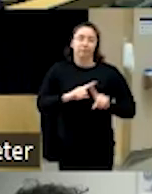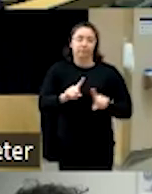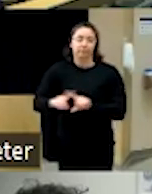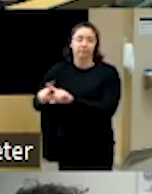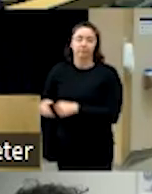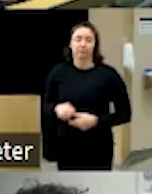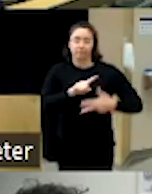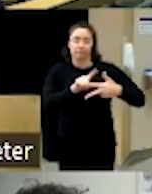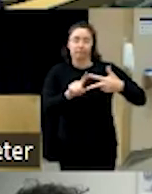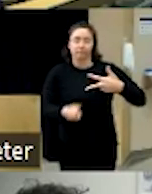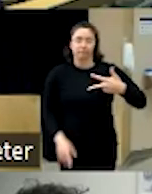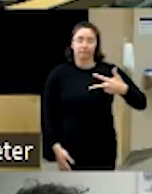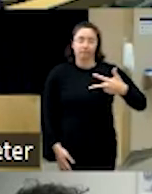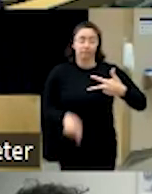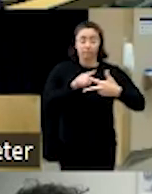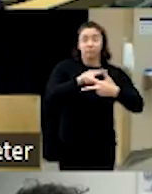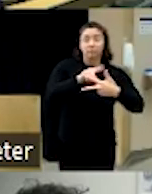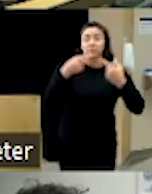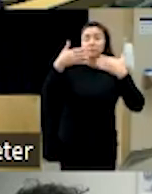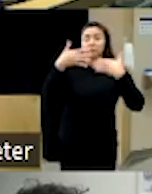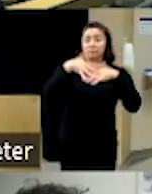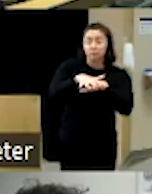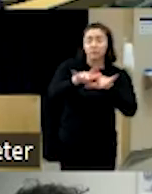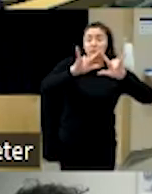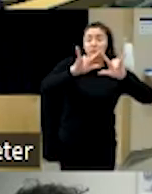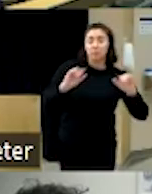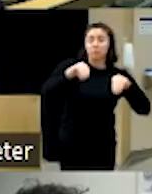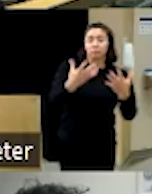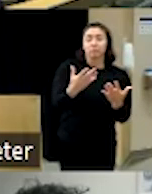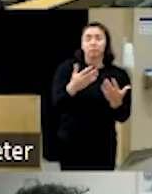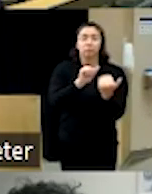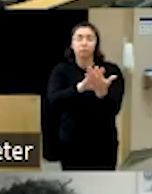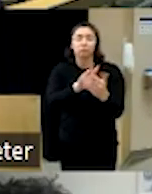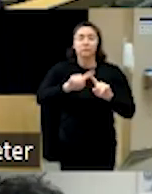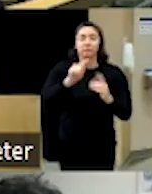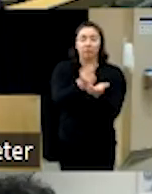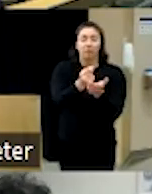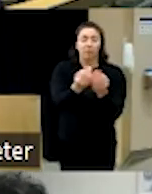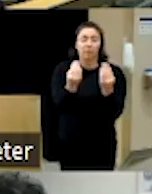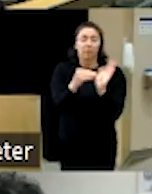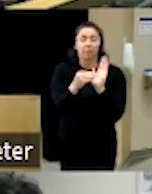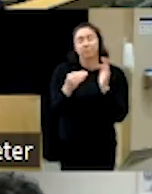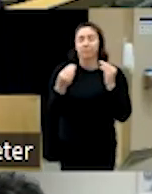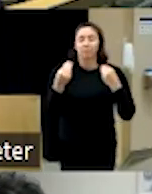that we simultaneously apply different therapeutic methods so it's not that you just give the patient